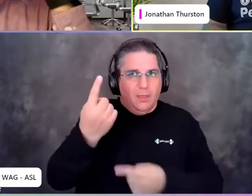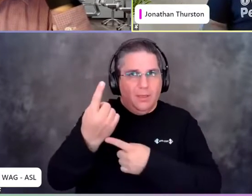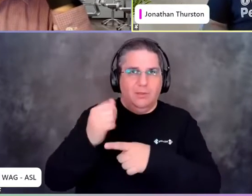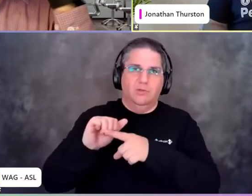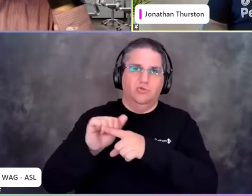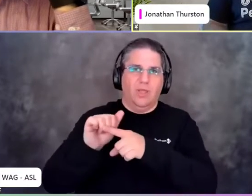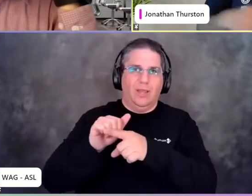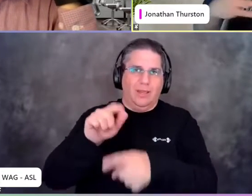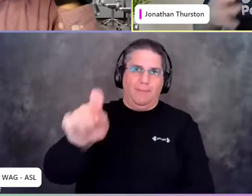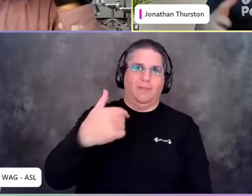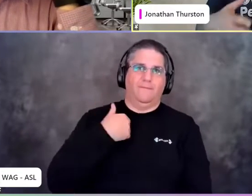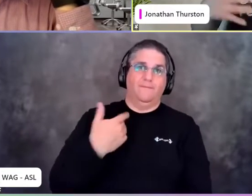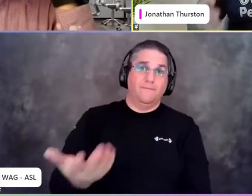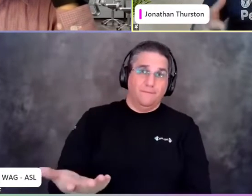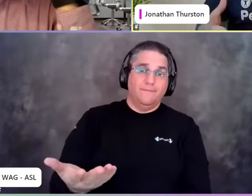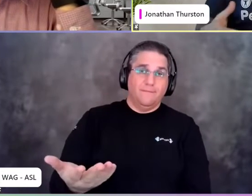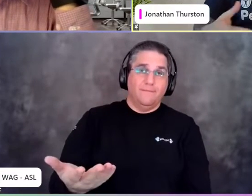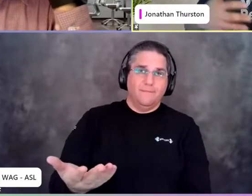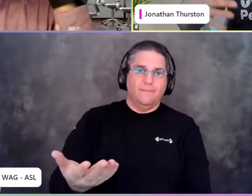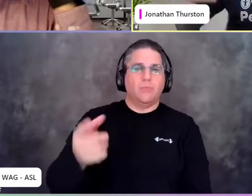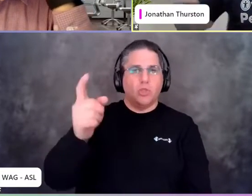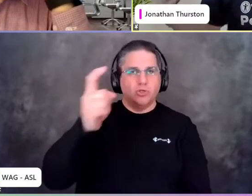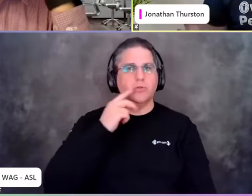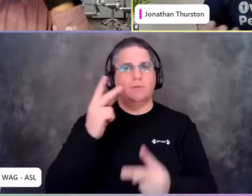every organization is different, right. What we're